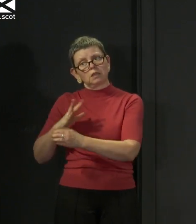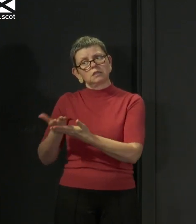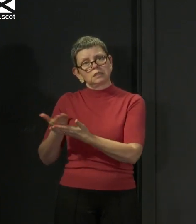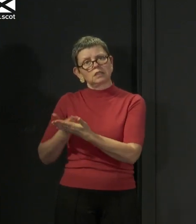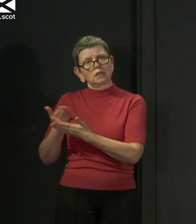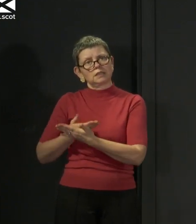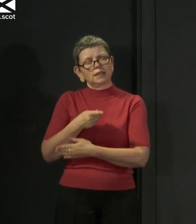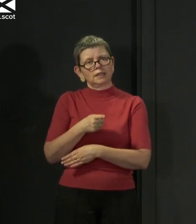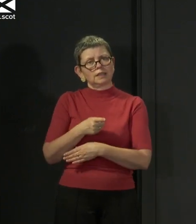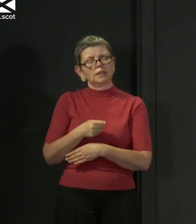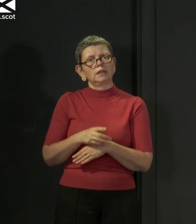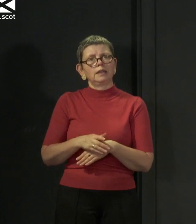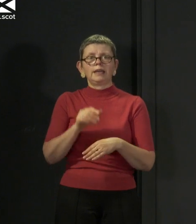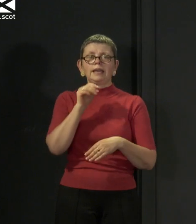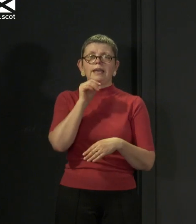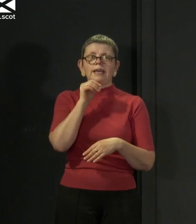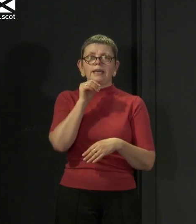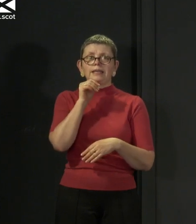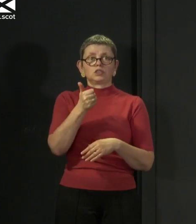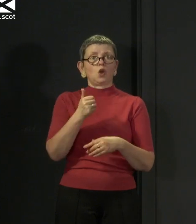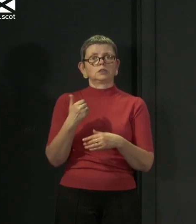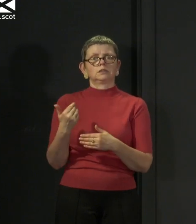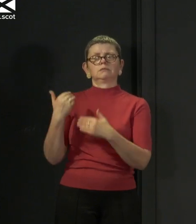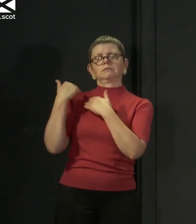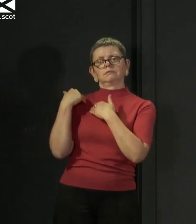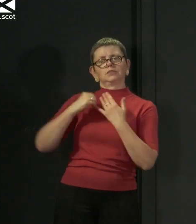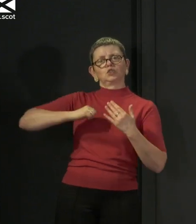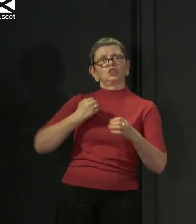is a reserved matte, its not for me to go into the detail, but I know the UK government